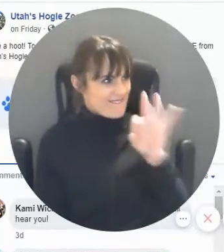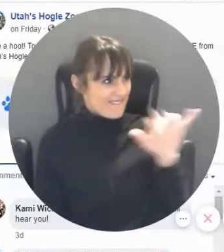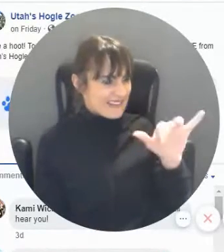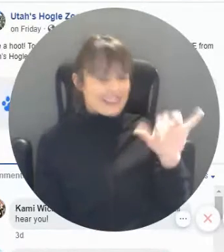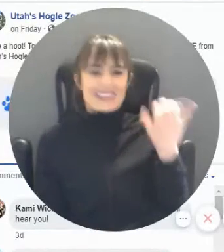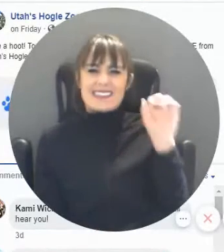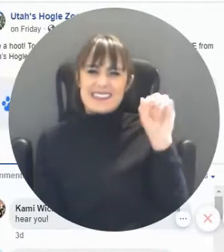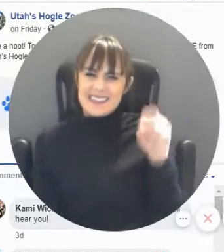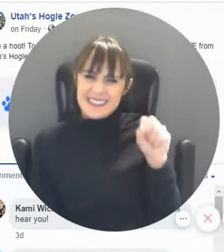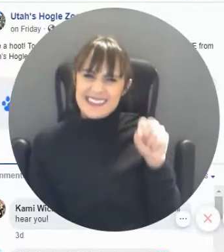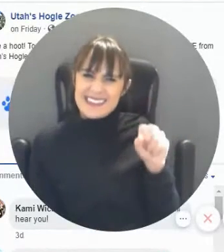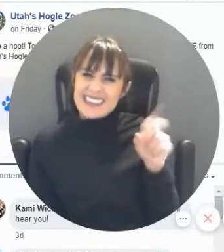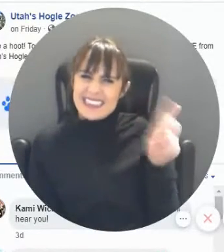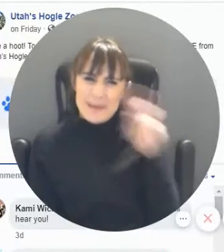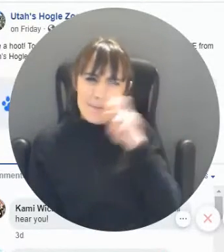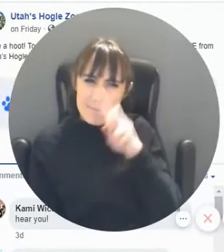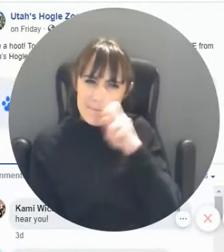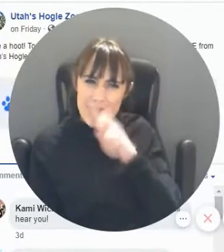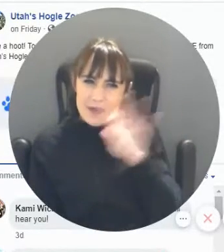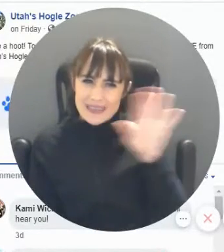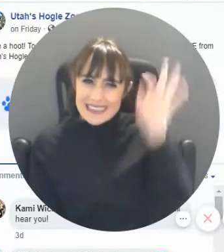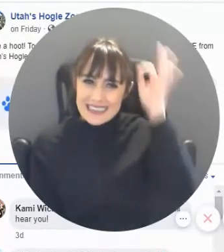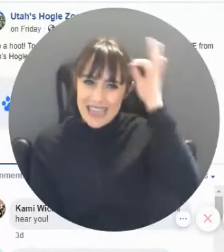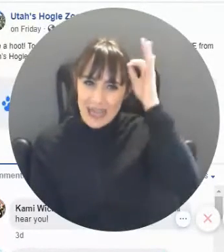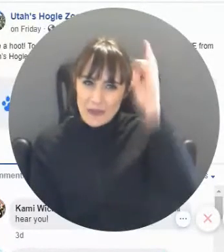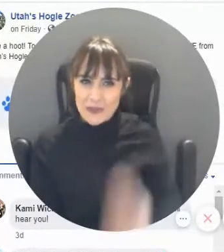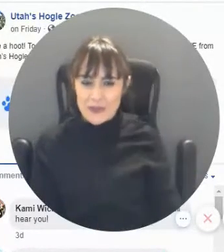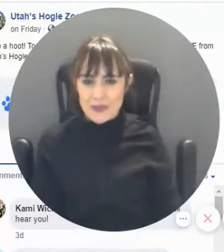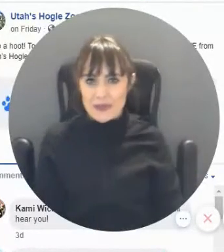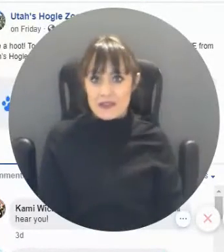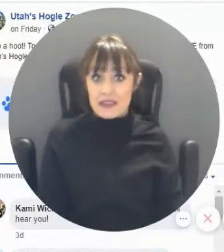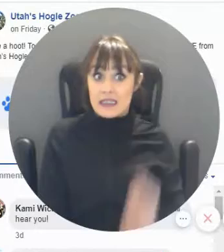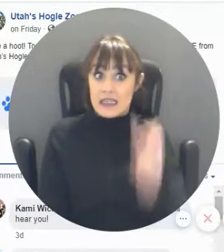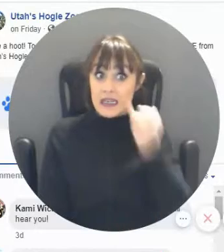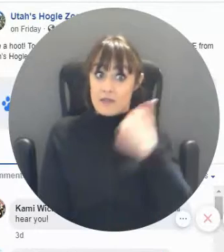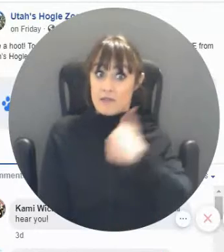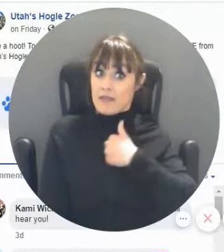Autumn: Yeah, uh-huh. So, if I were being really clean about it, I'd have tweezers